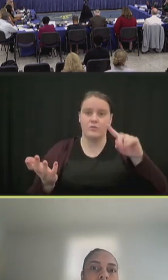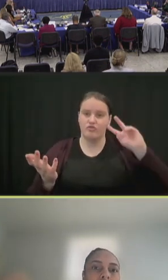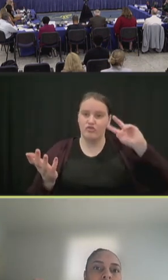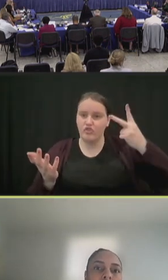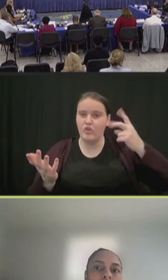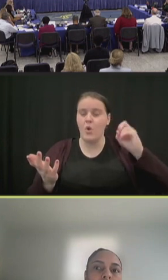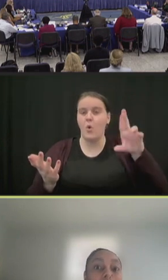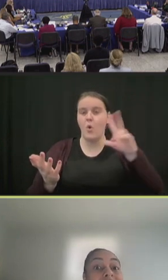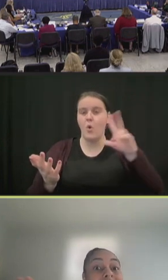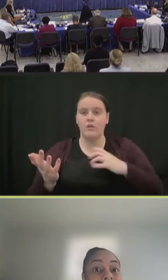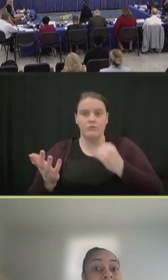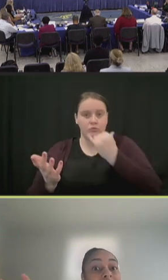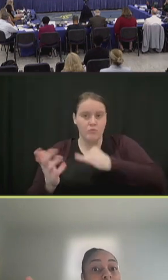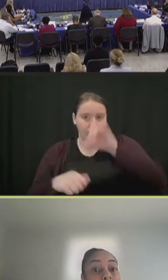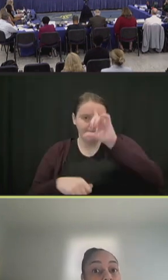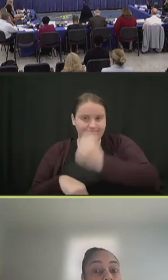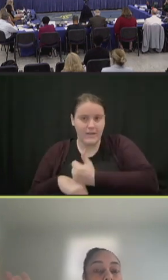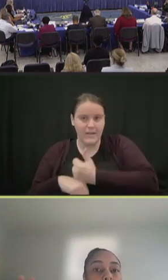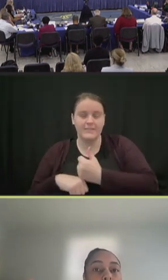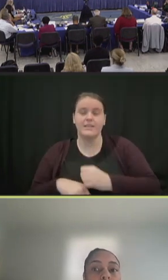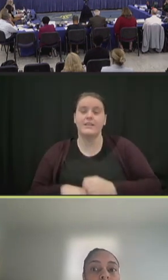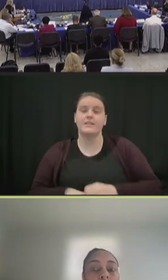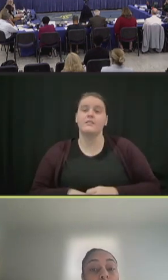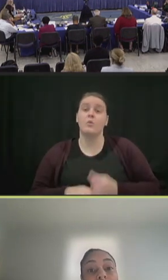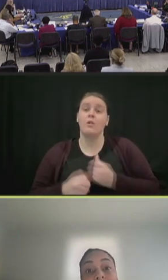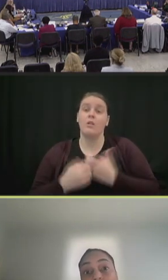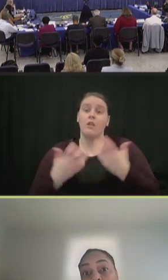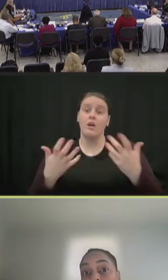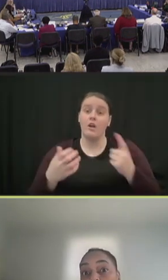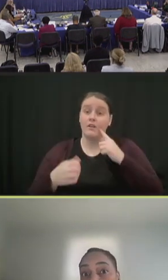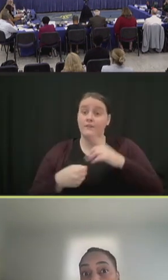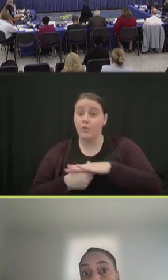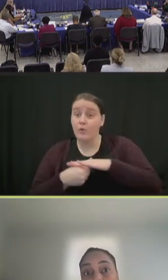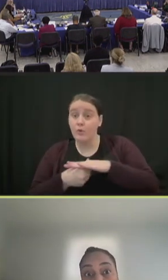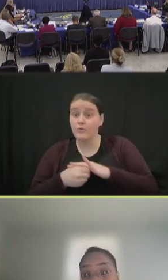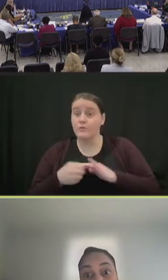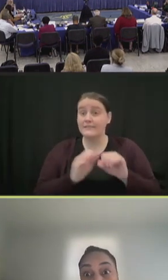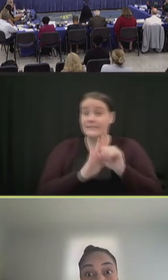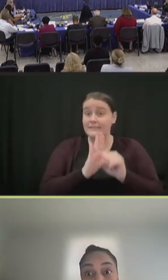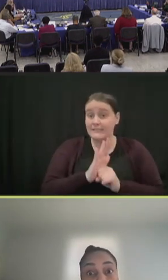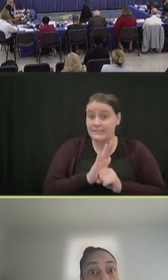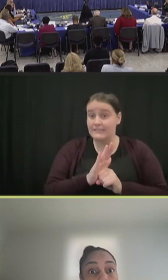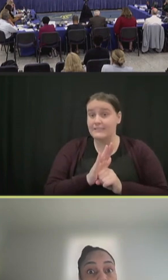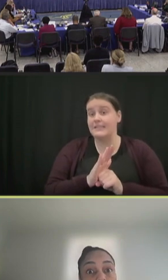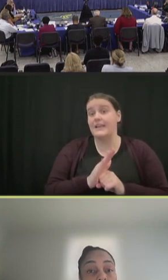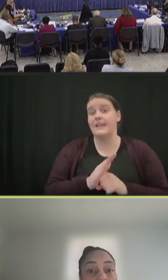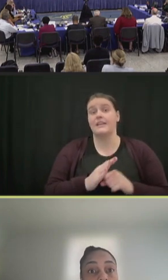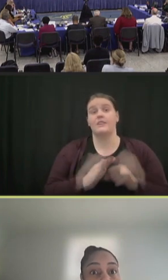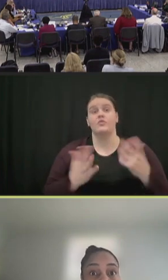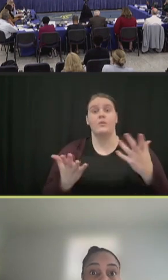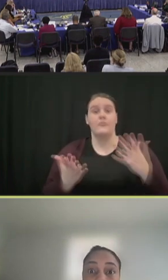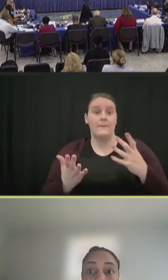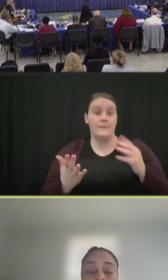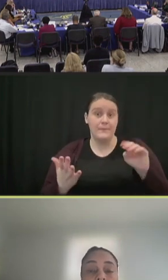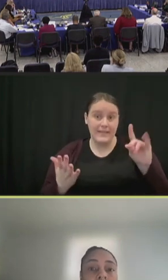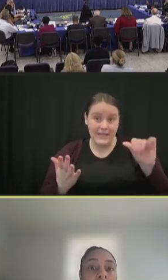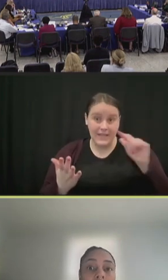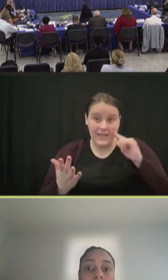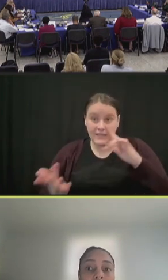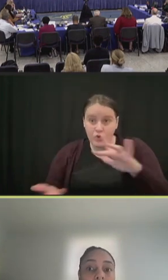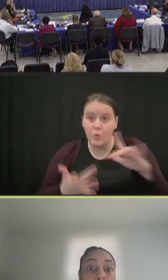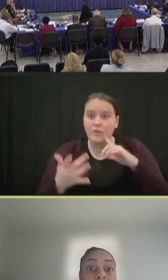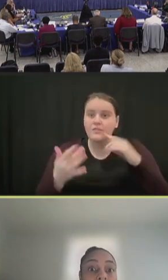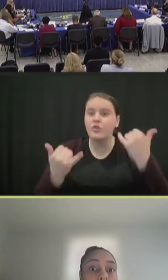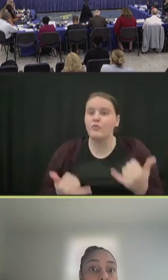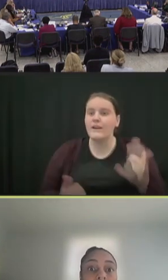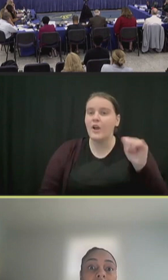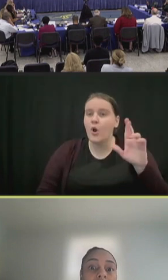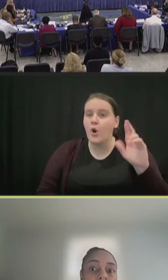of state and local earned media tours. Right now, we've got one going on in Arkansas with